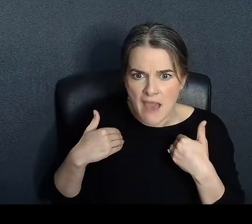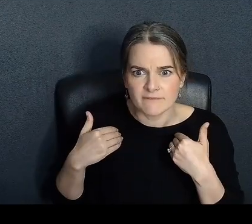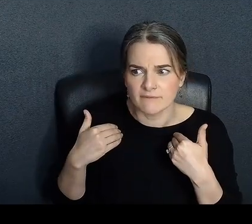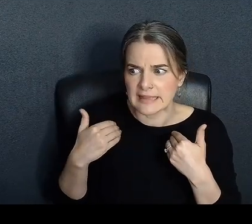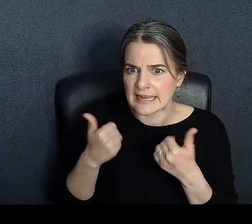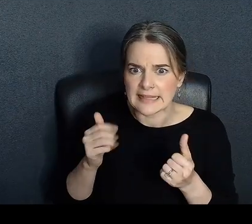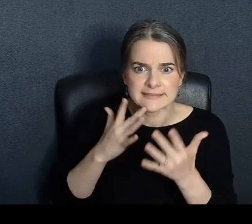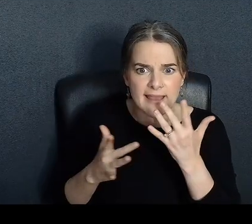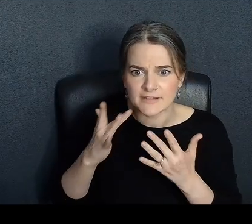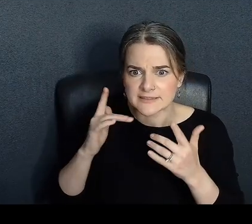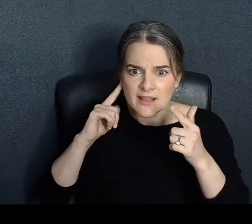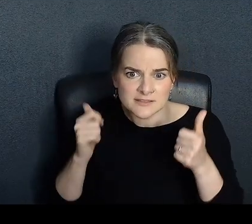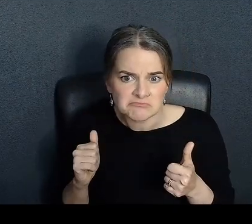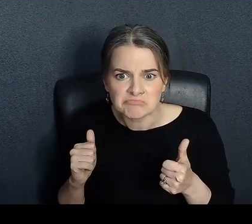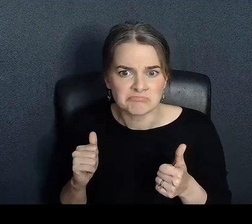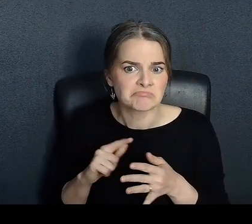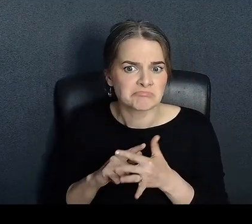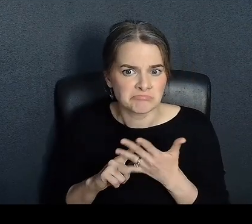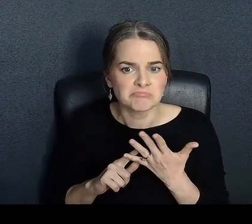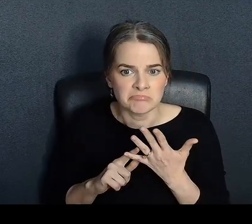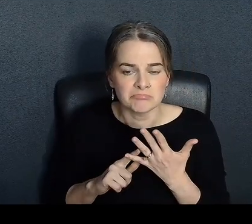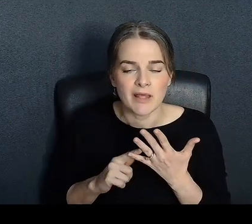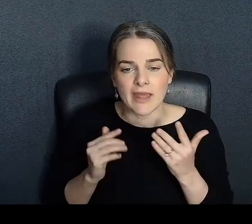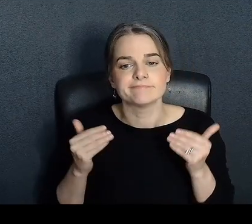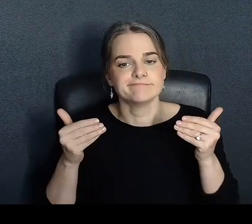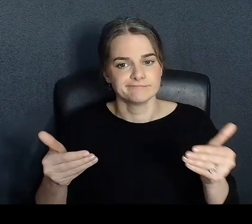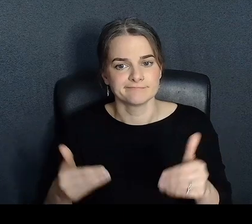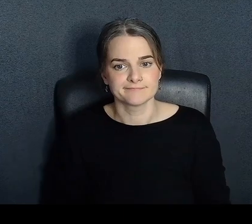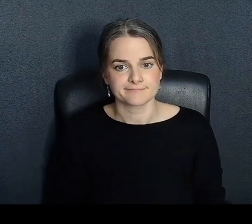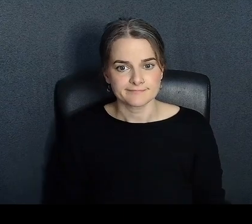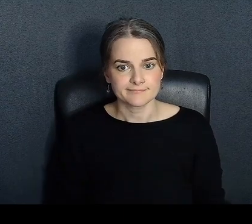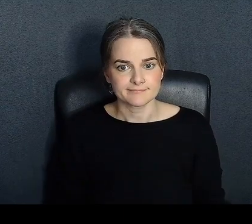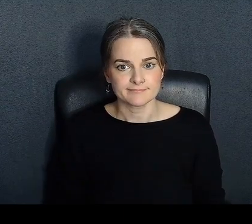Yeah, I think children--